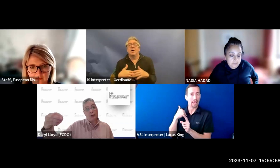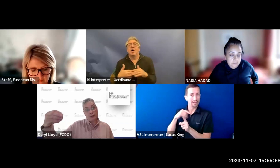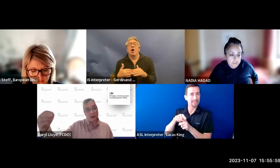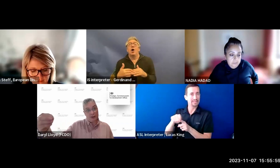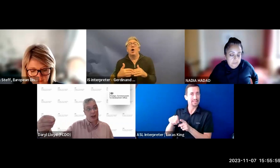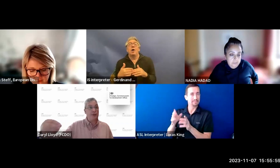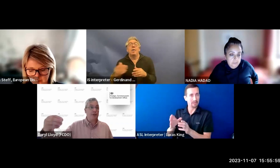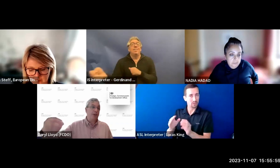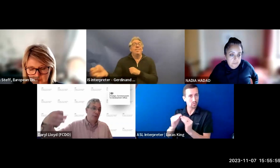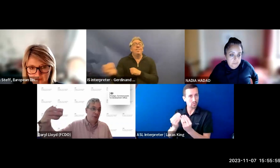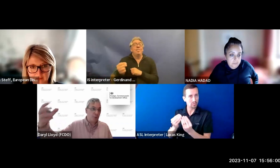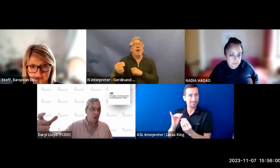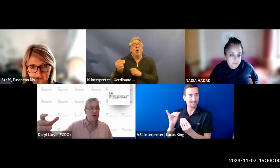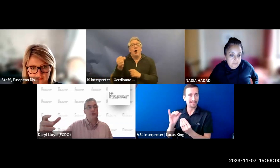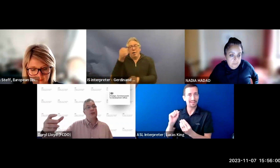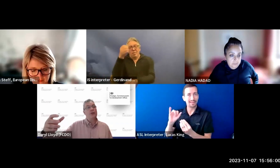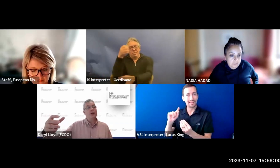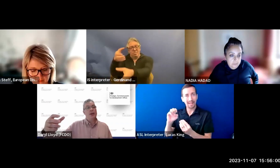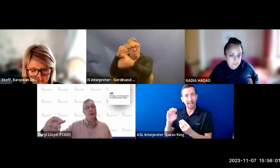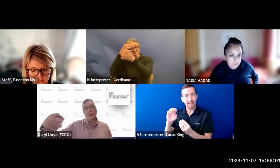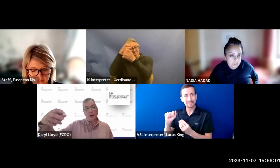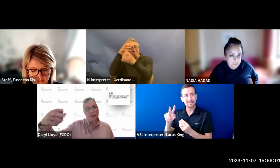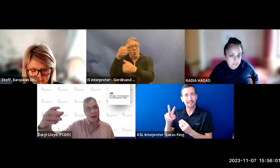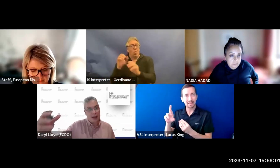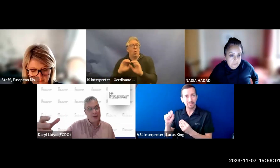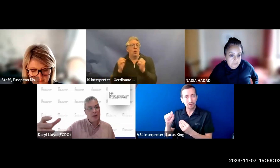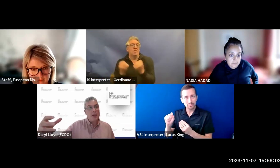(like Sightsavers or The World, IDA)